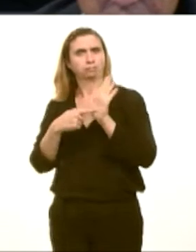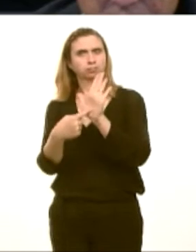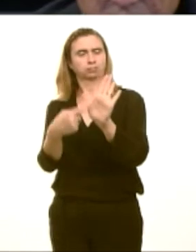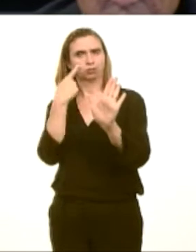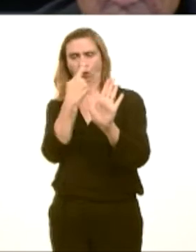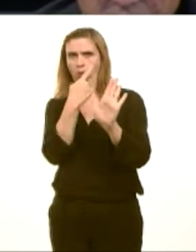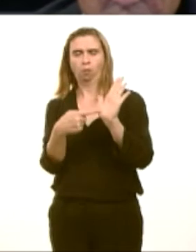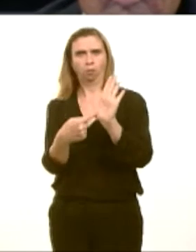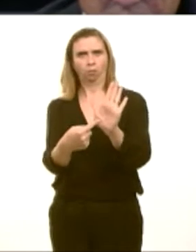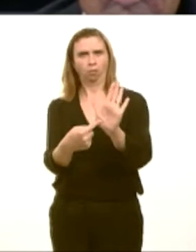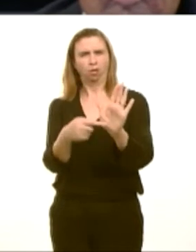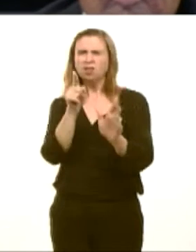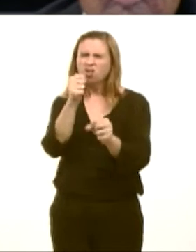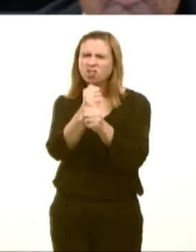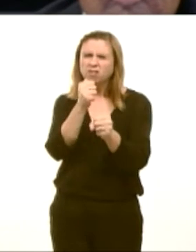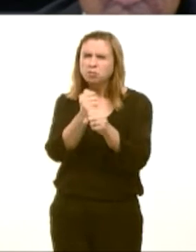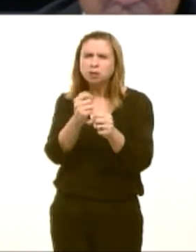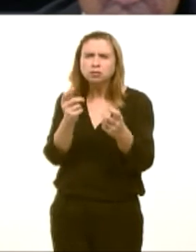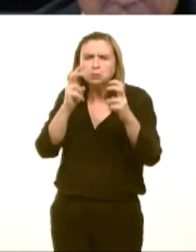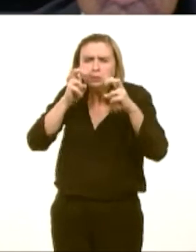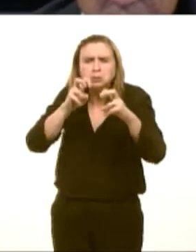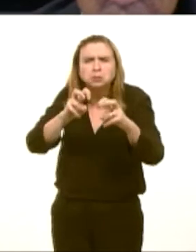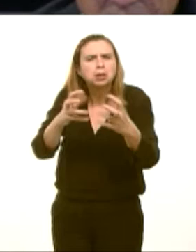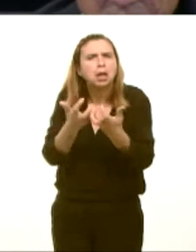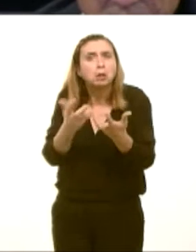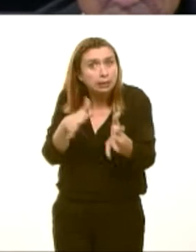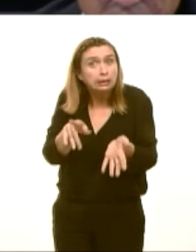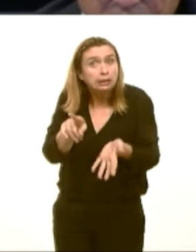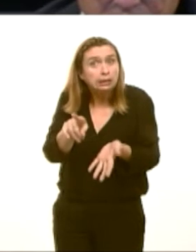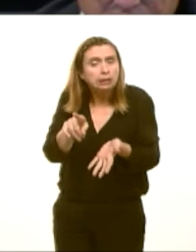what your Government is doing to understand why fewer children on free school meals are